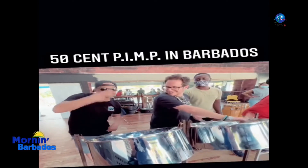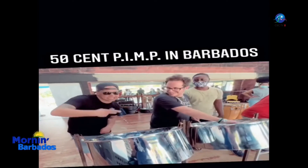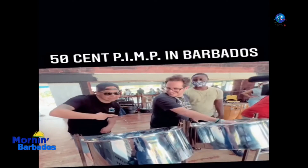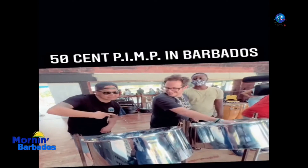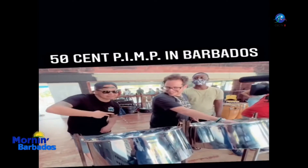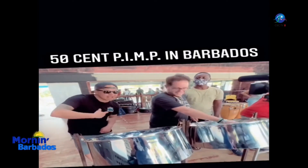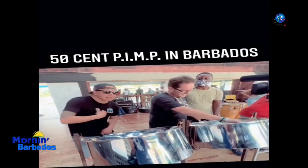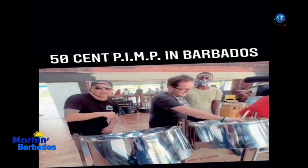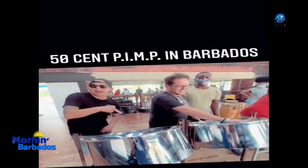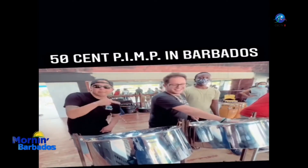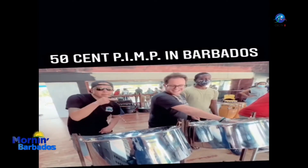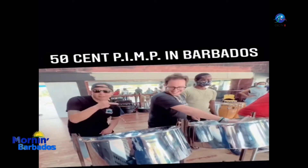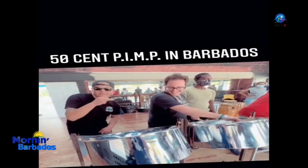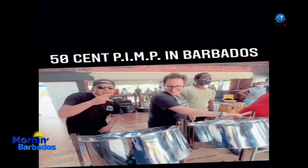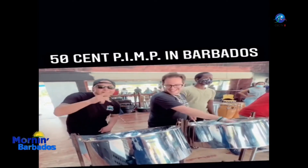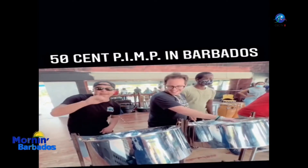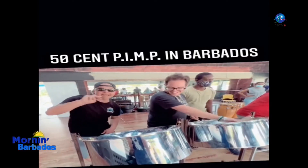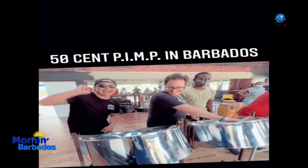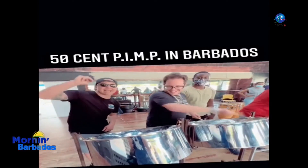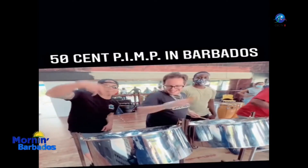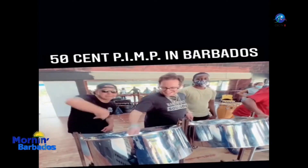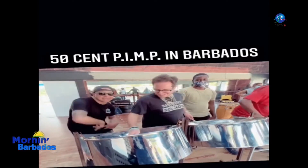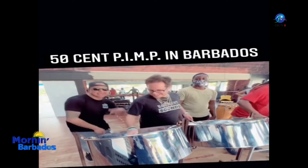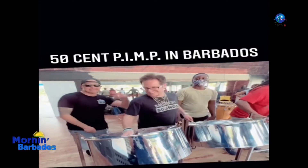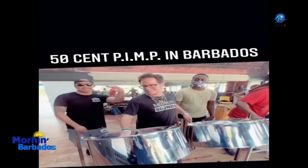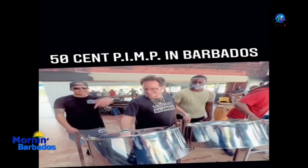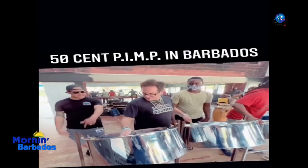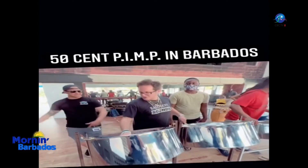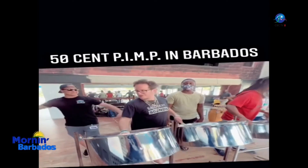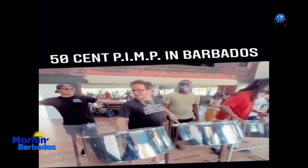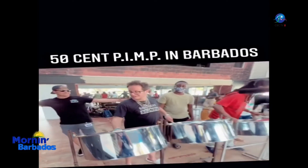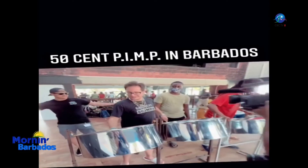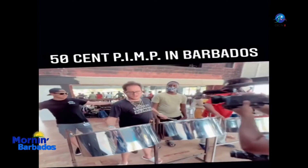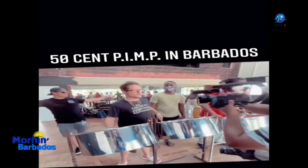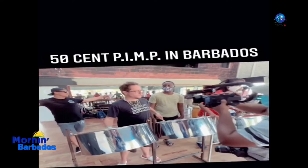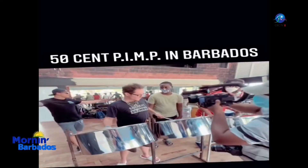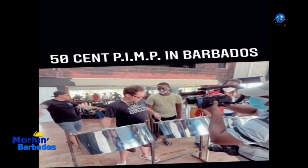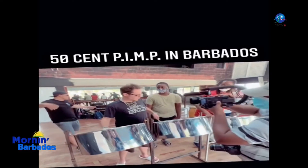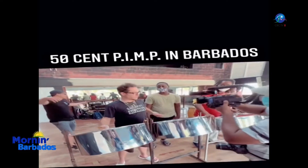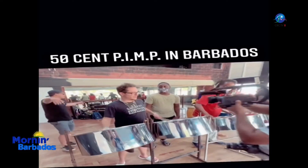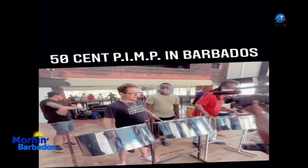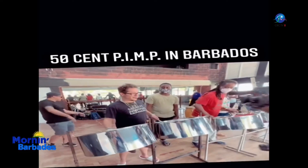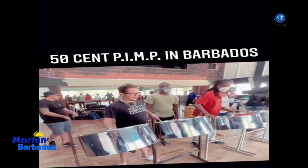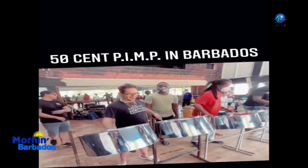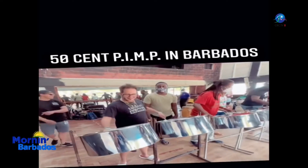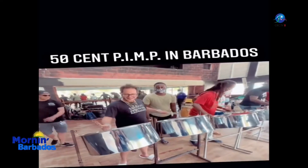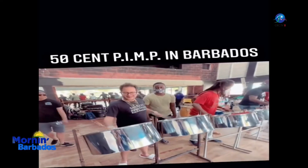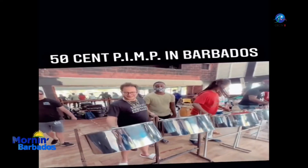it was it was amazing it was really amazing um just to give the feeling to understand the notes